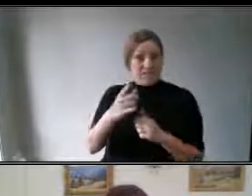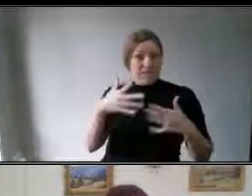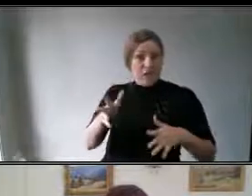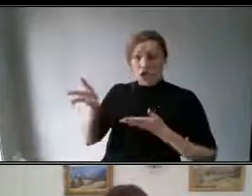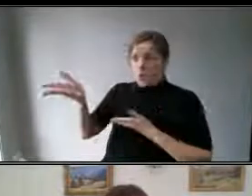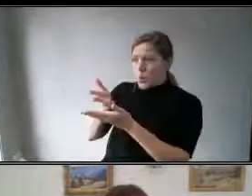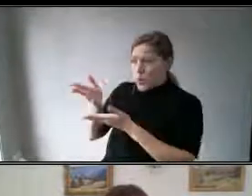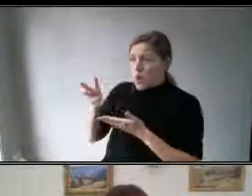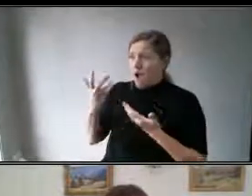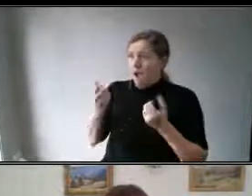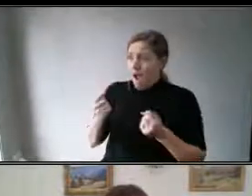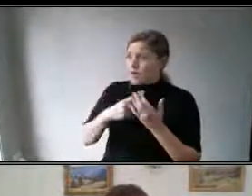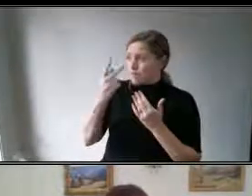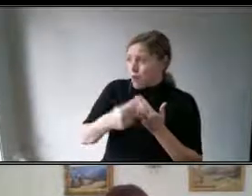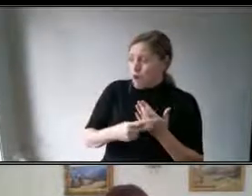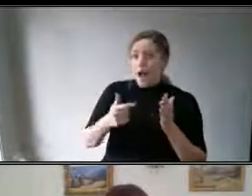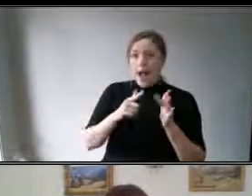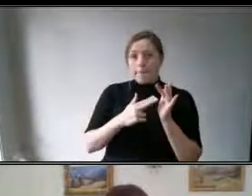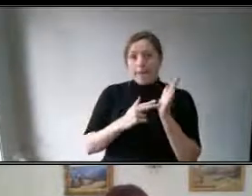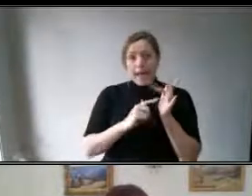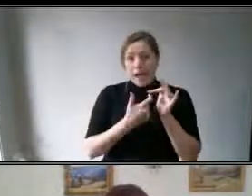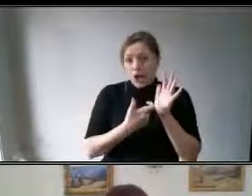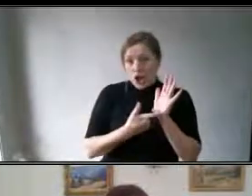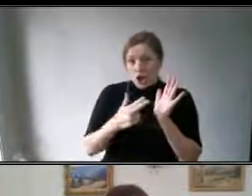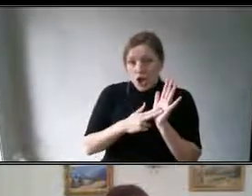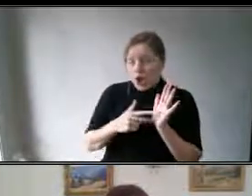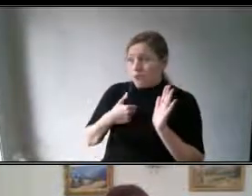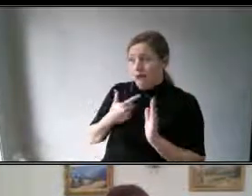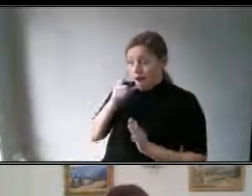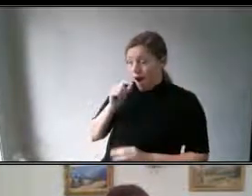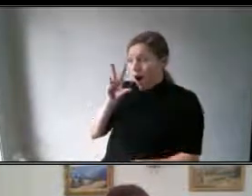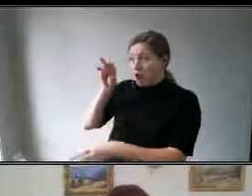they're happy to be involved we're really happy to receive an application from you